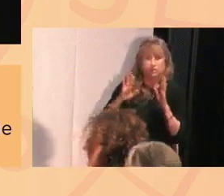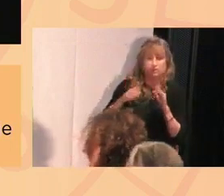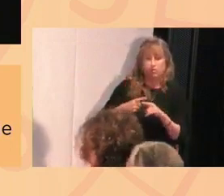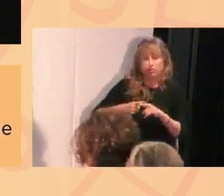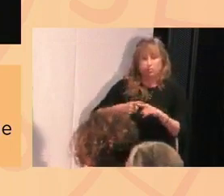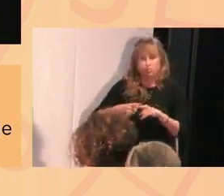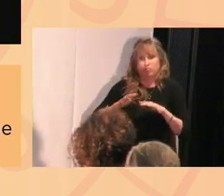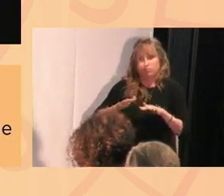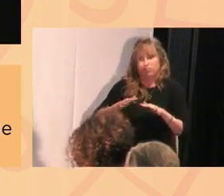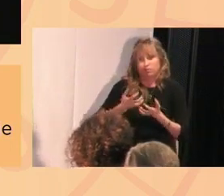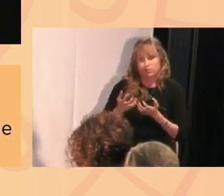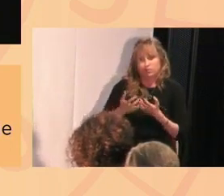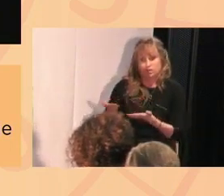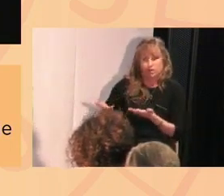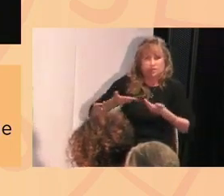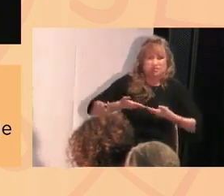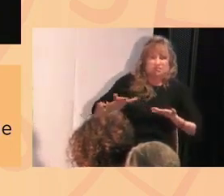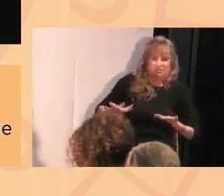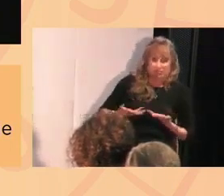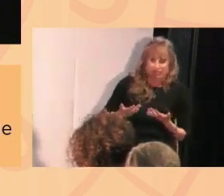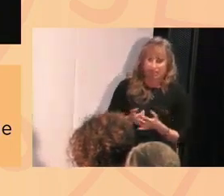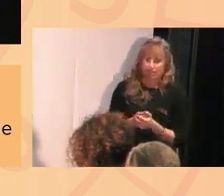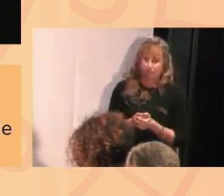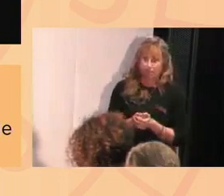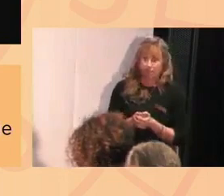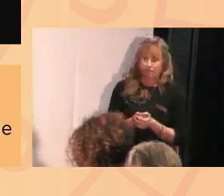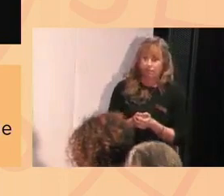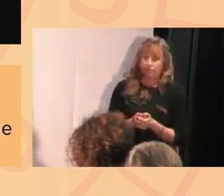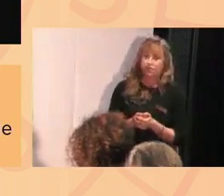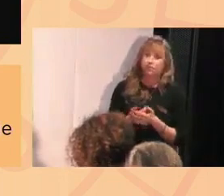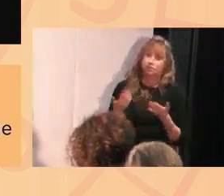dancing or anything joyful and bringing us the fruits,